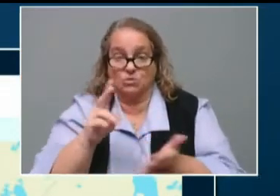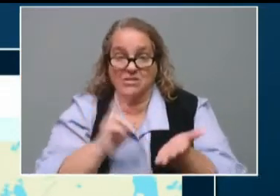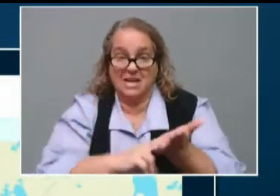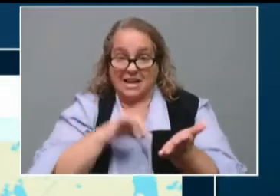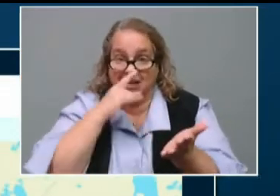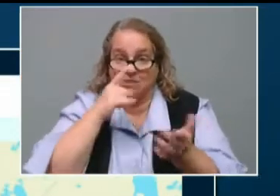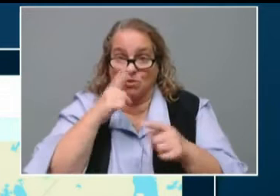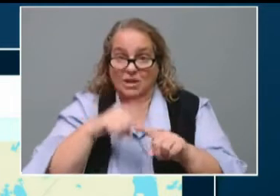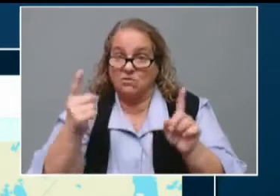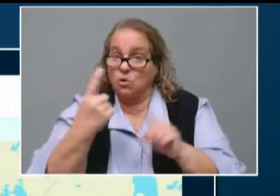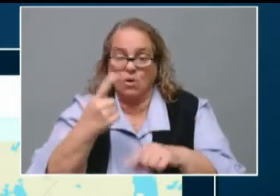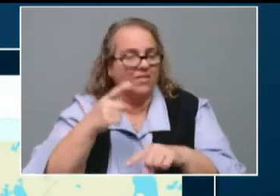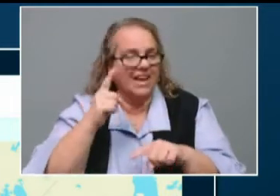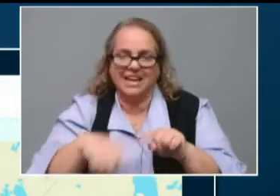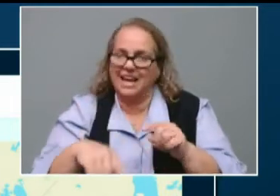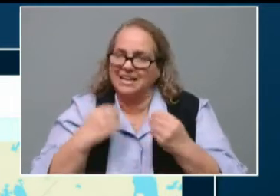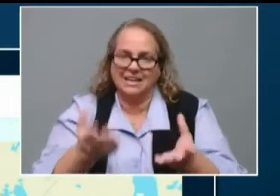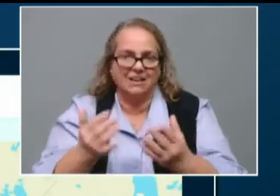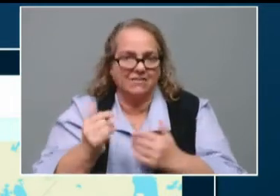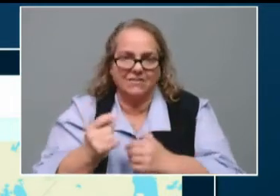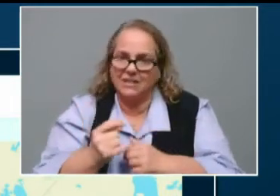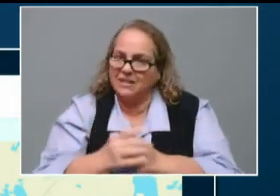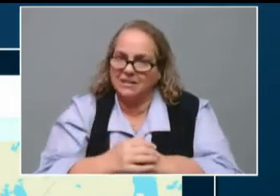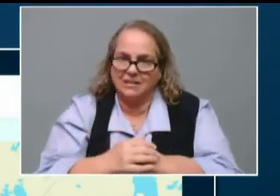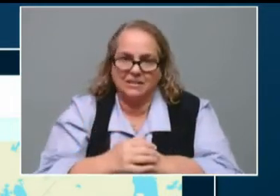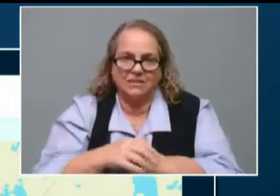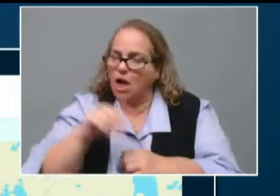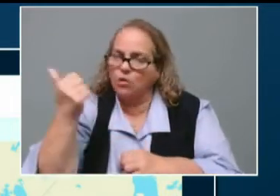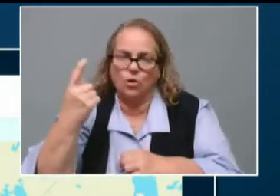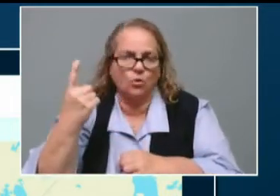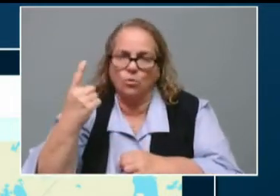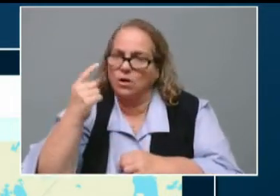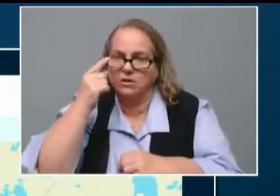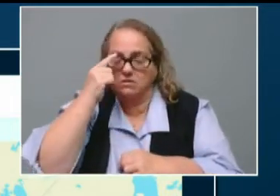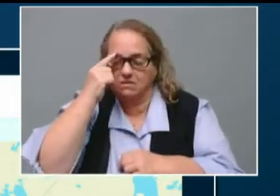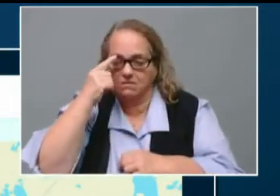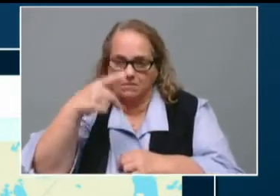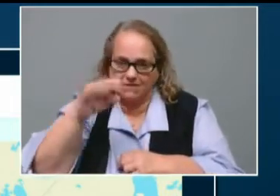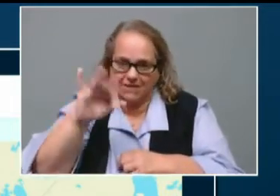to give them that other one. Um and if you can find the graphic of the